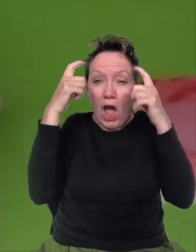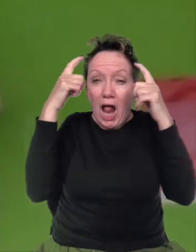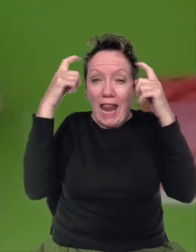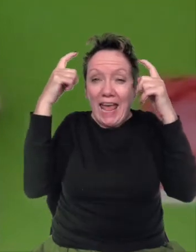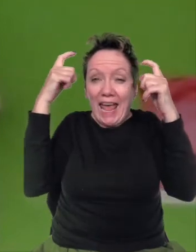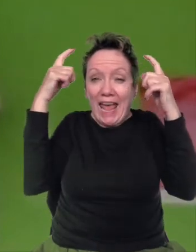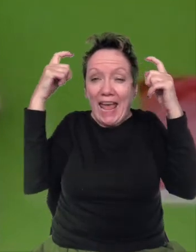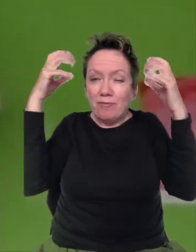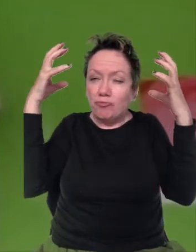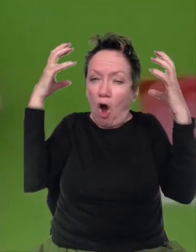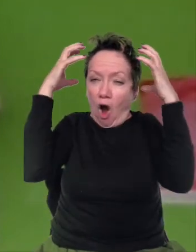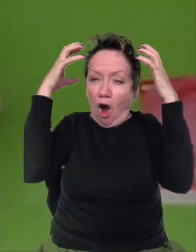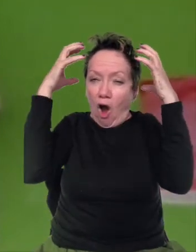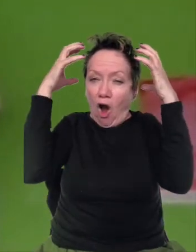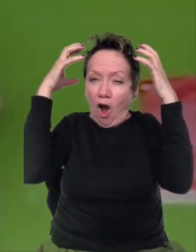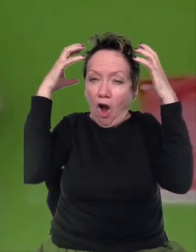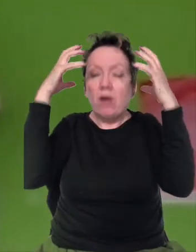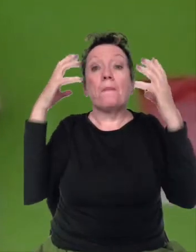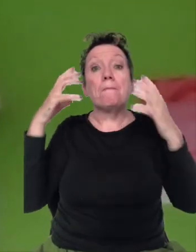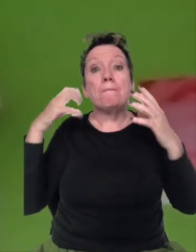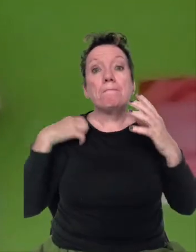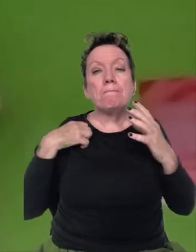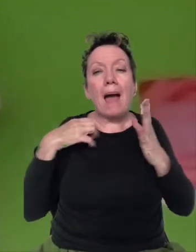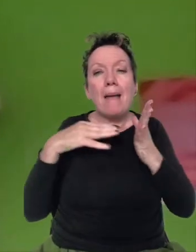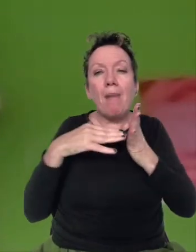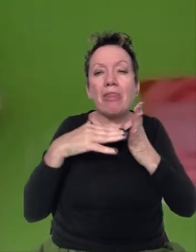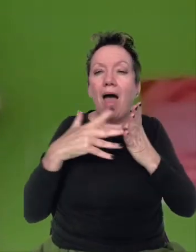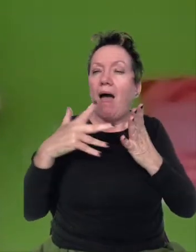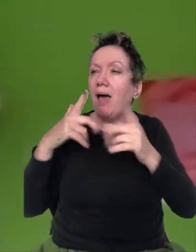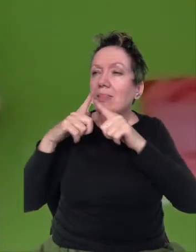Ringlets my mother's mother tongue nestled comfortably in her mouth.